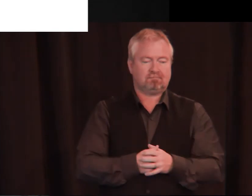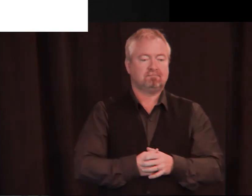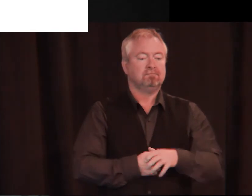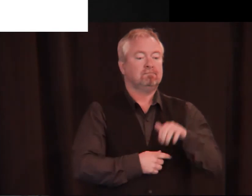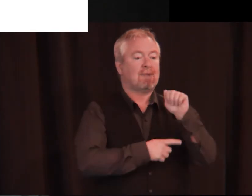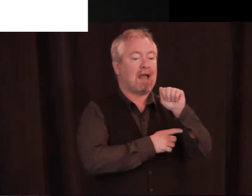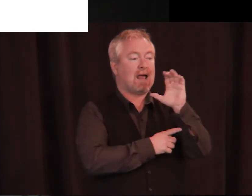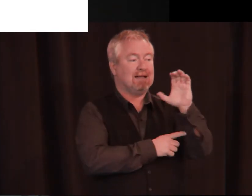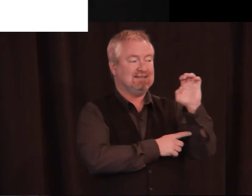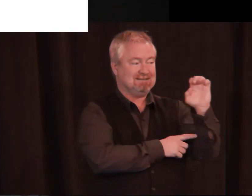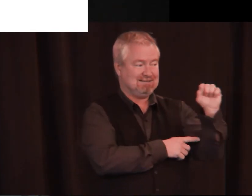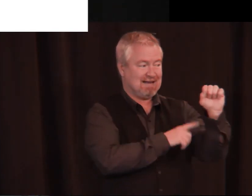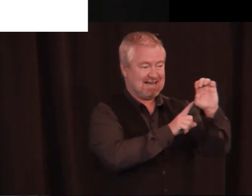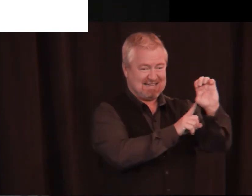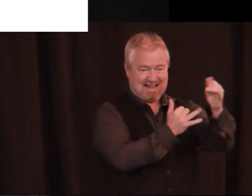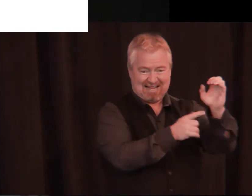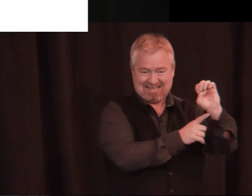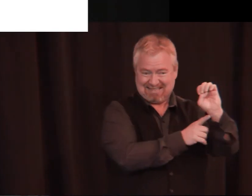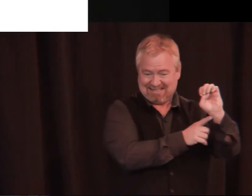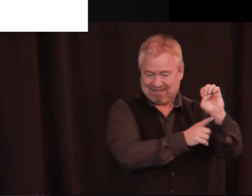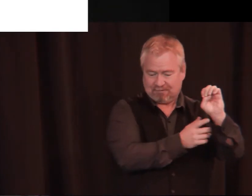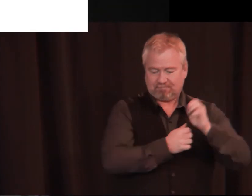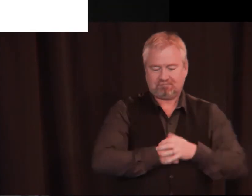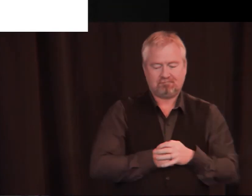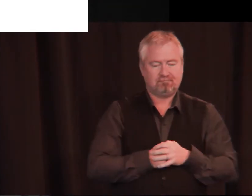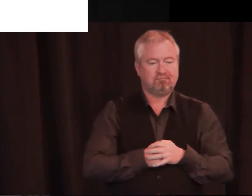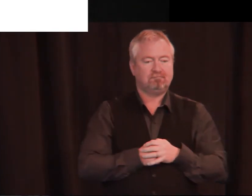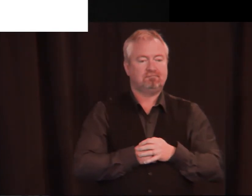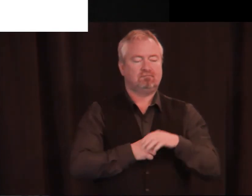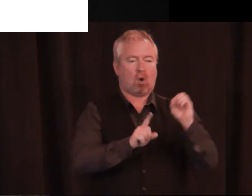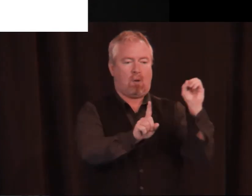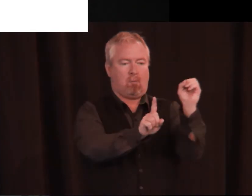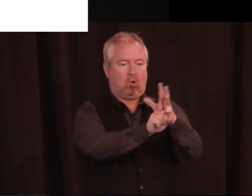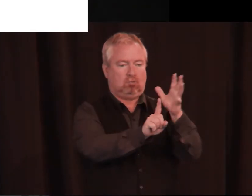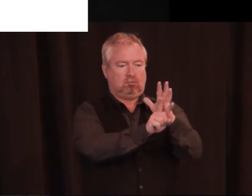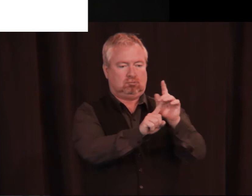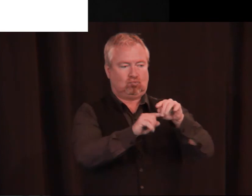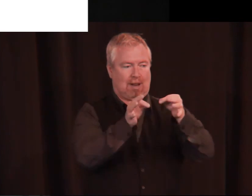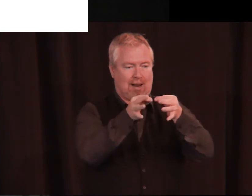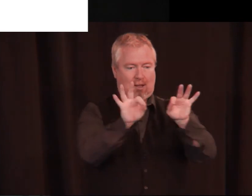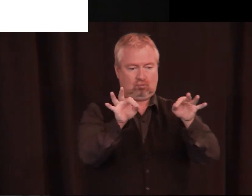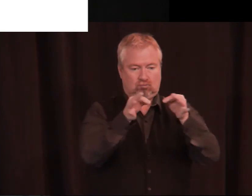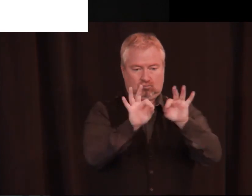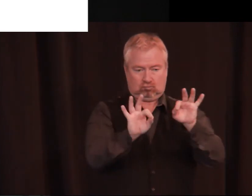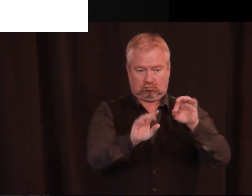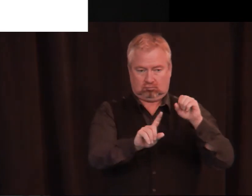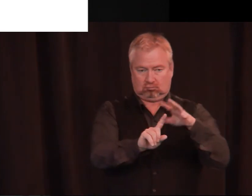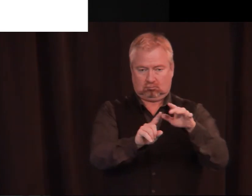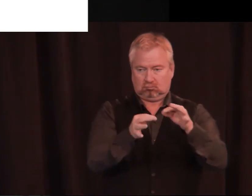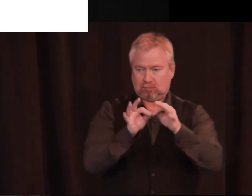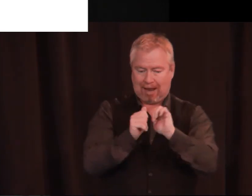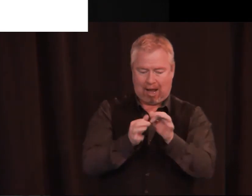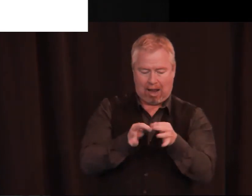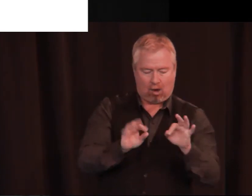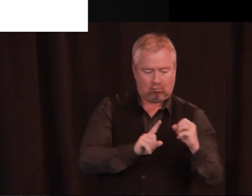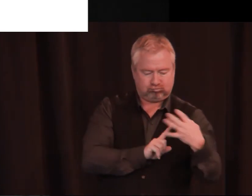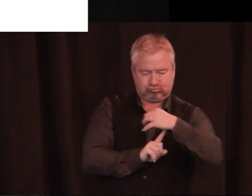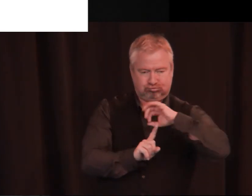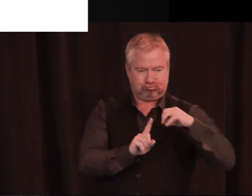The E stands for making sure that exposure to language input is optimized. So, here, we're not talking about the hearing needs,